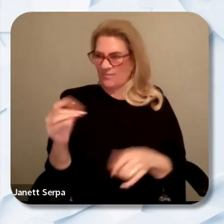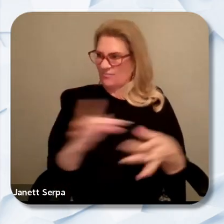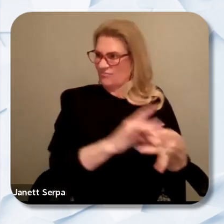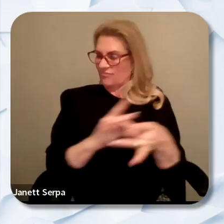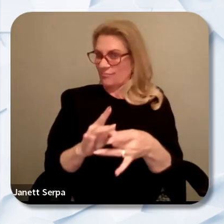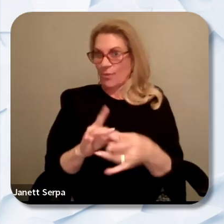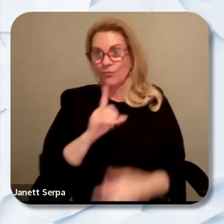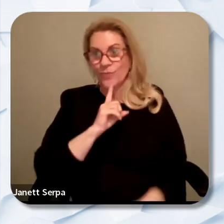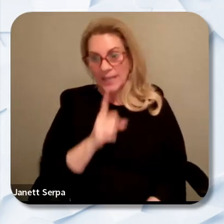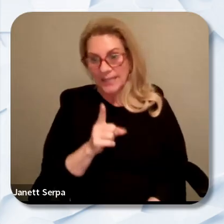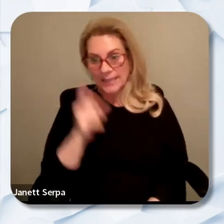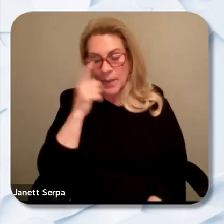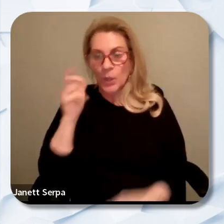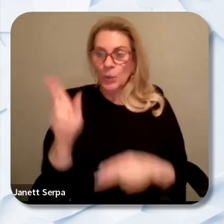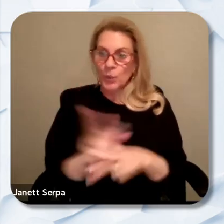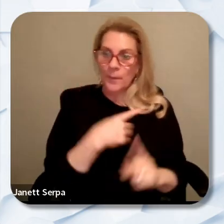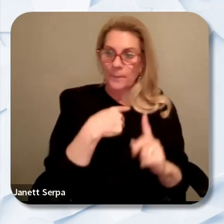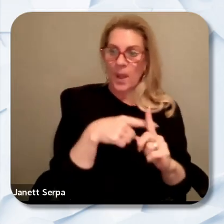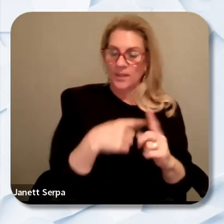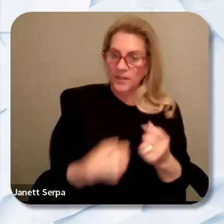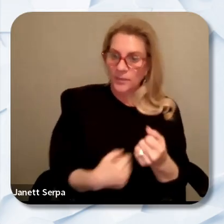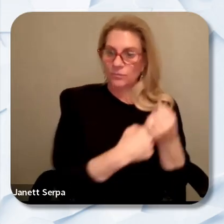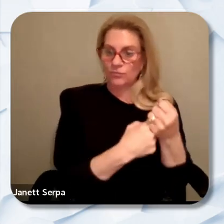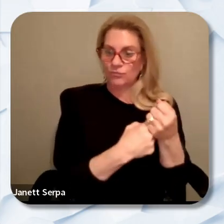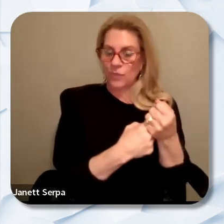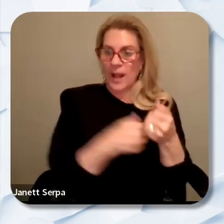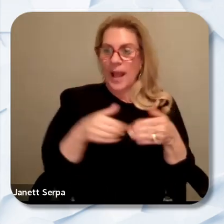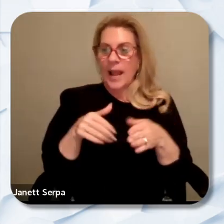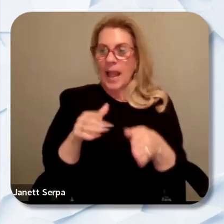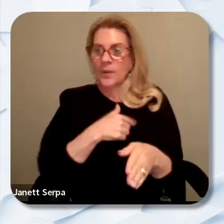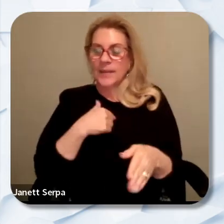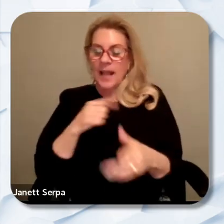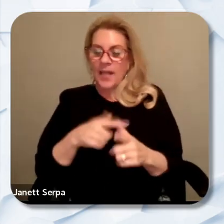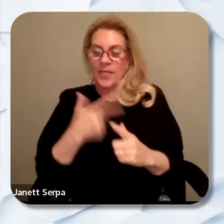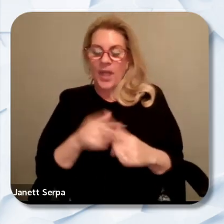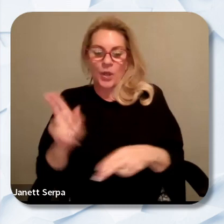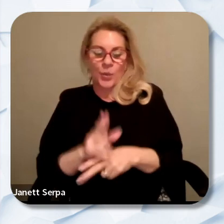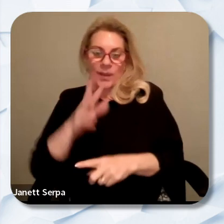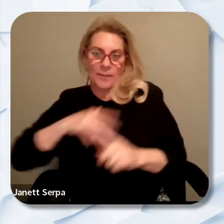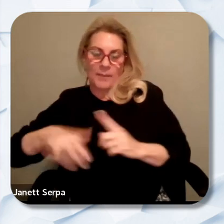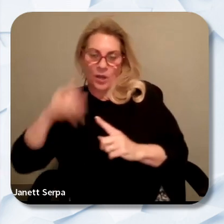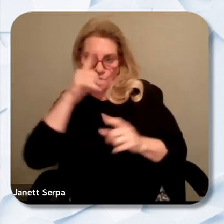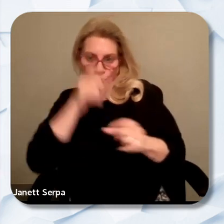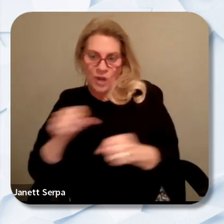be because using positive reinforcement allows us then to apply the dimension strategy of reducing